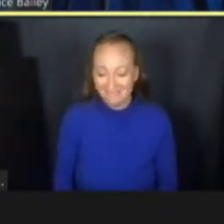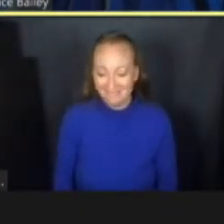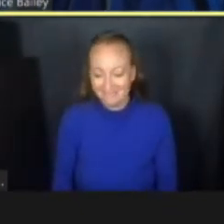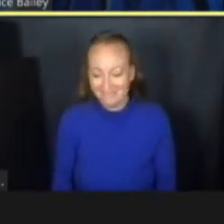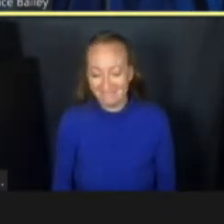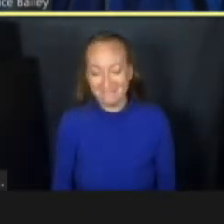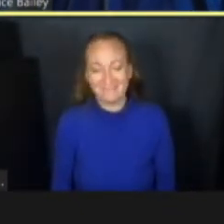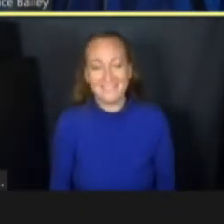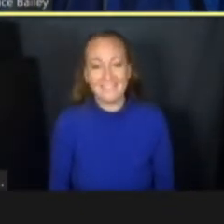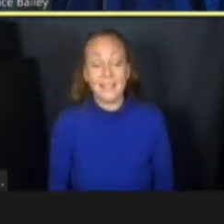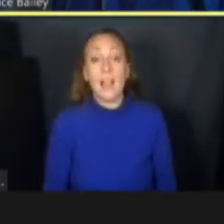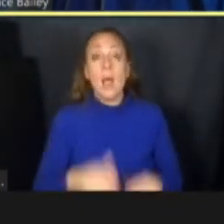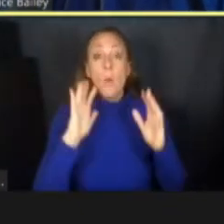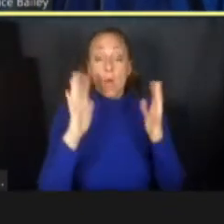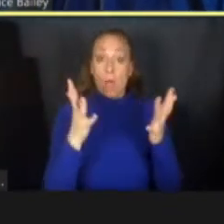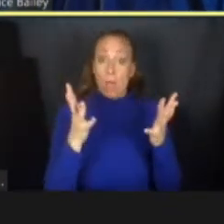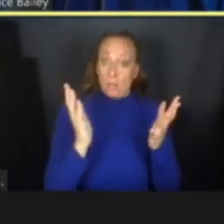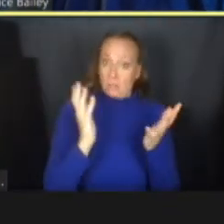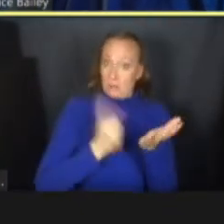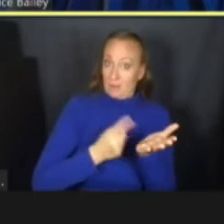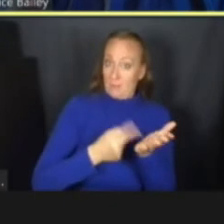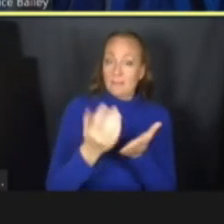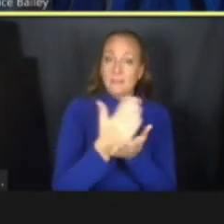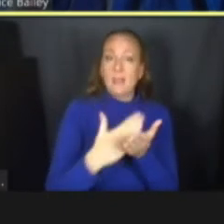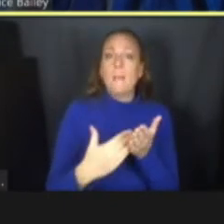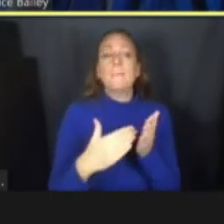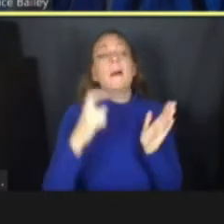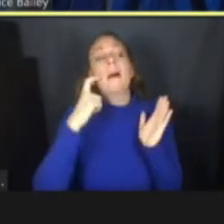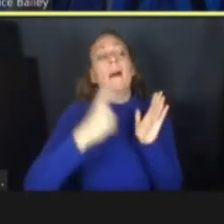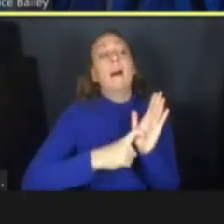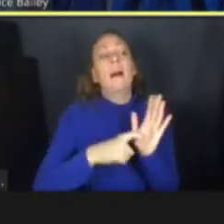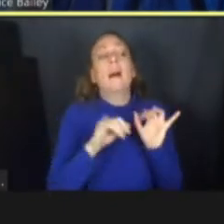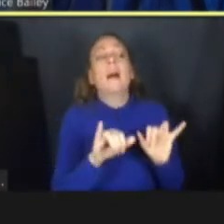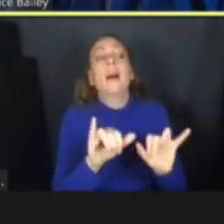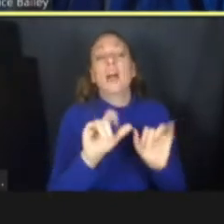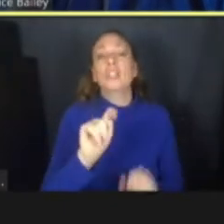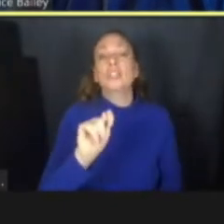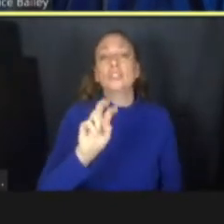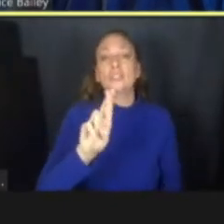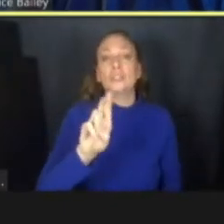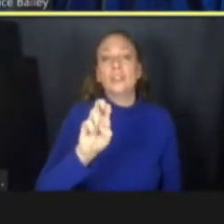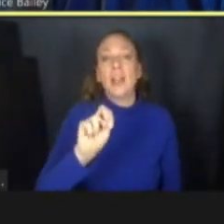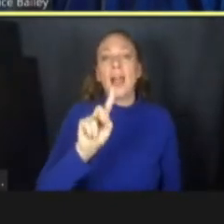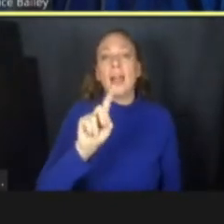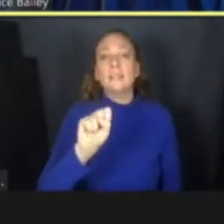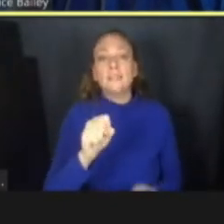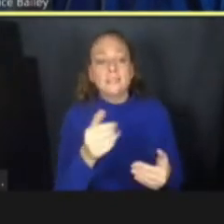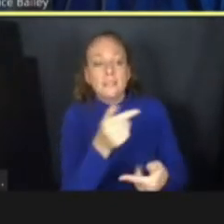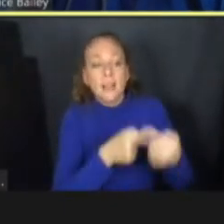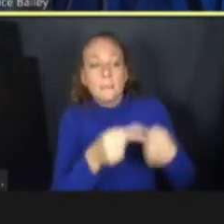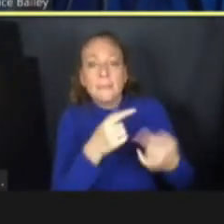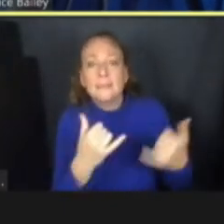So I wanna talk about some trends very quickly. What we see coming up this year and next. Next slide.